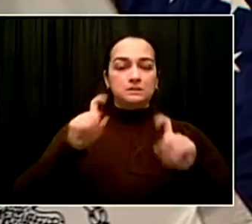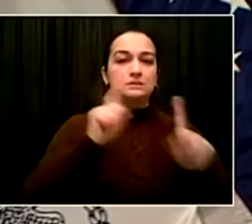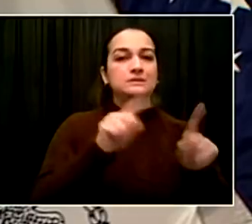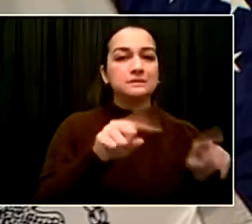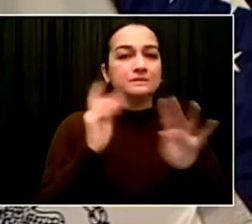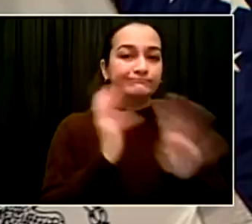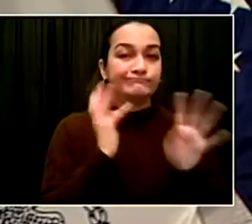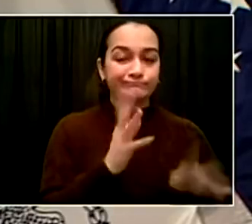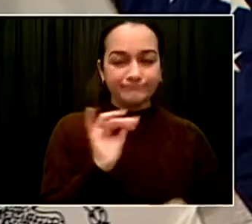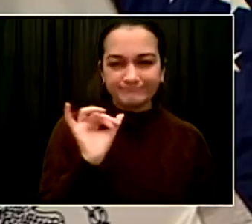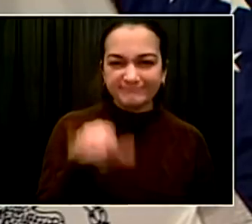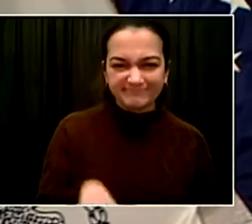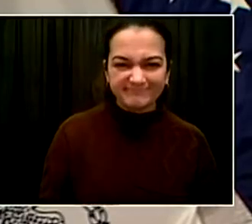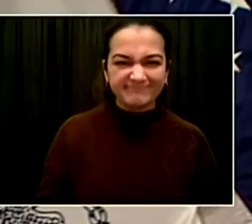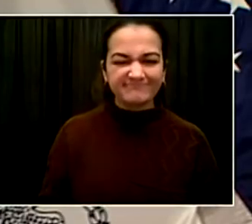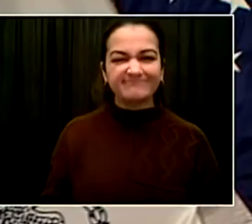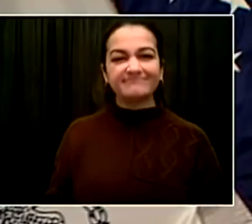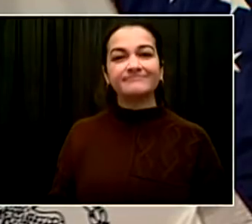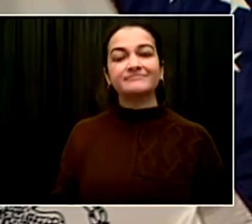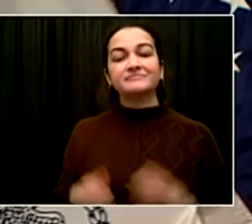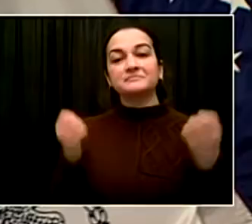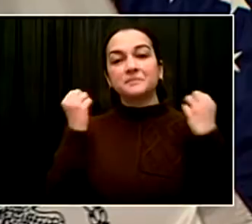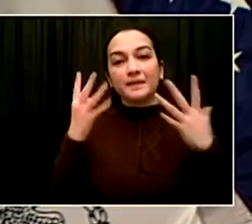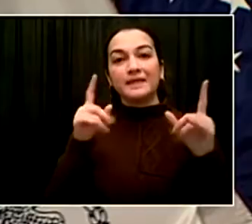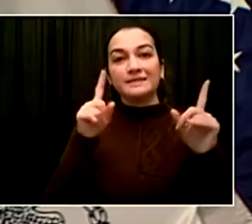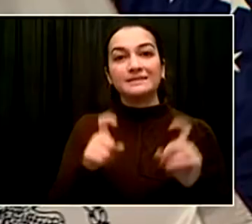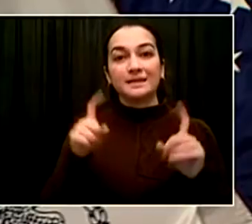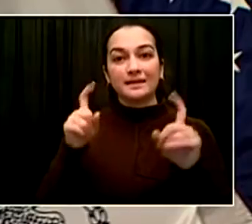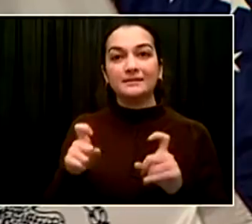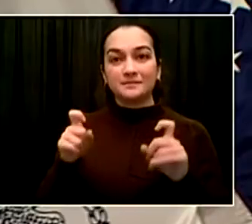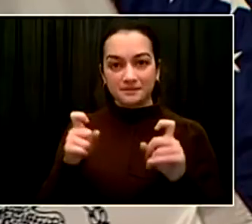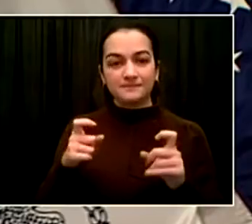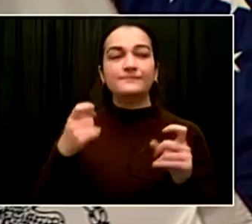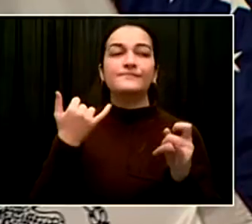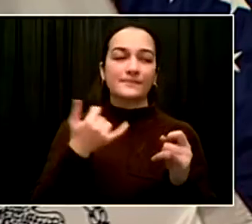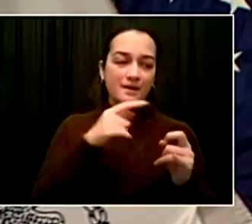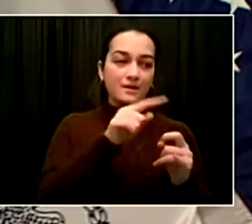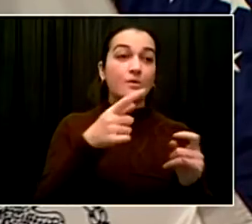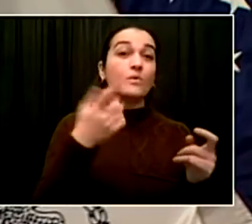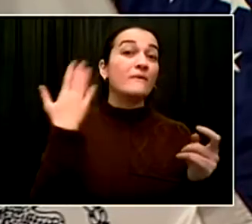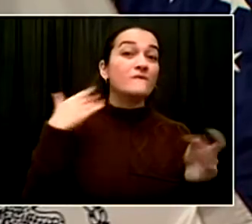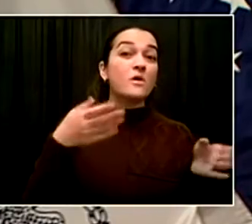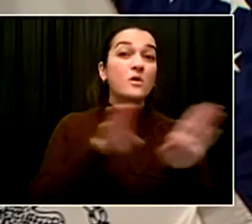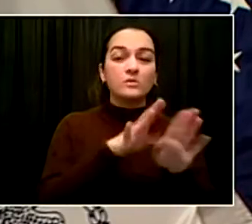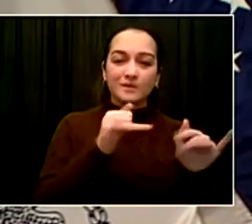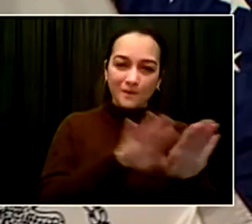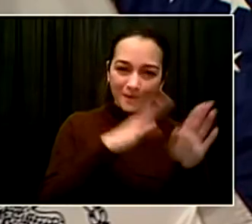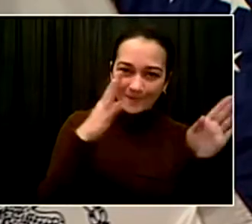SET OVCHANGES SO IN A DIFFERENT REALITY WE ADJUST AND WE'LL GET